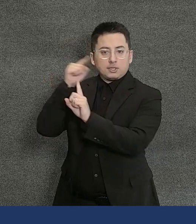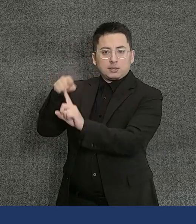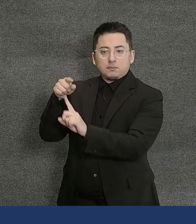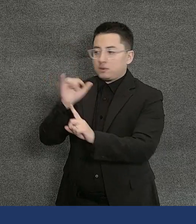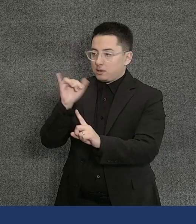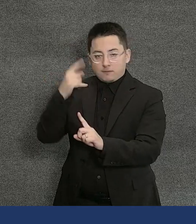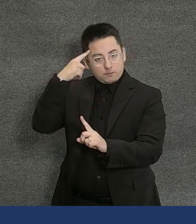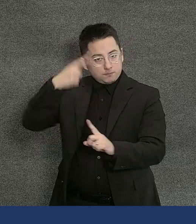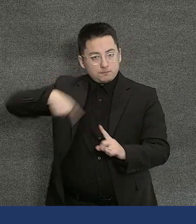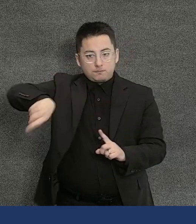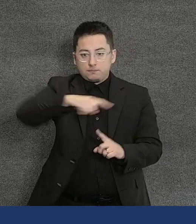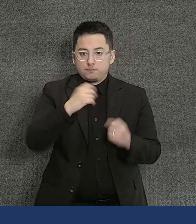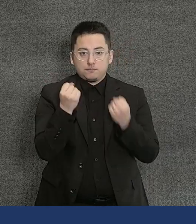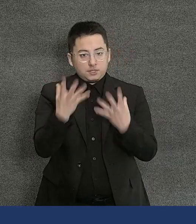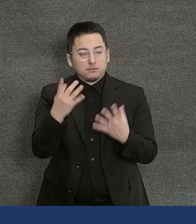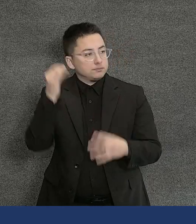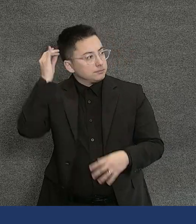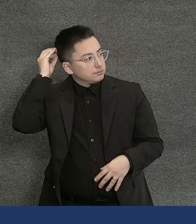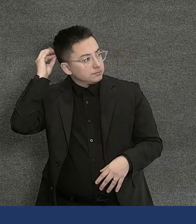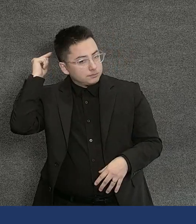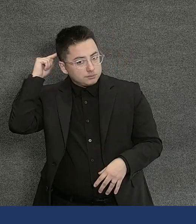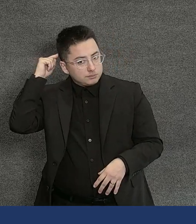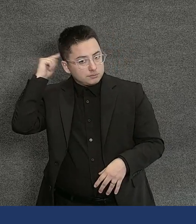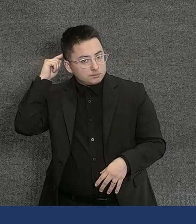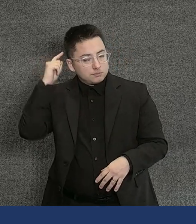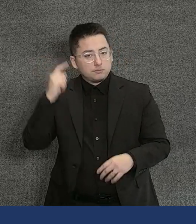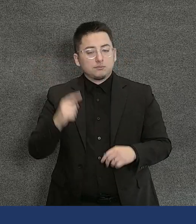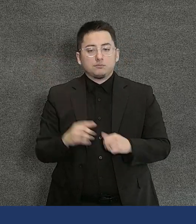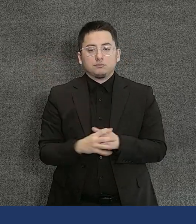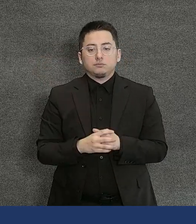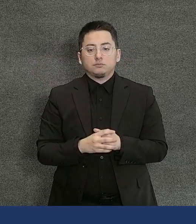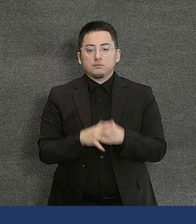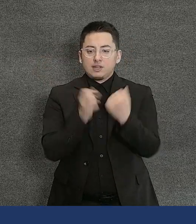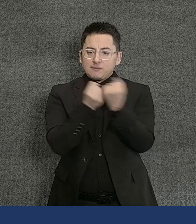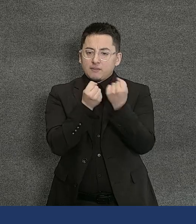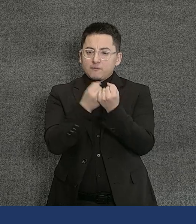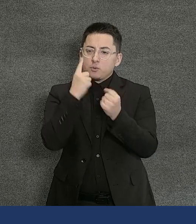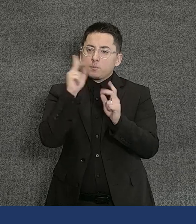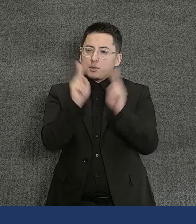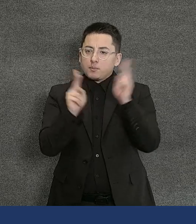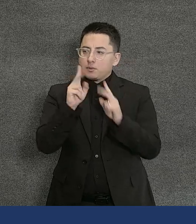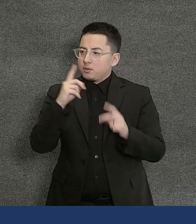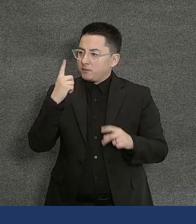or not even with us here today, for people's rights when it comes to voting and democracy.